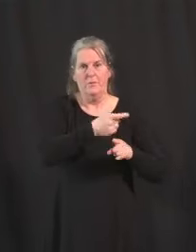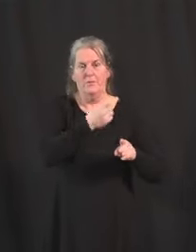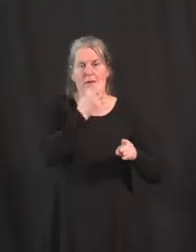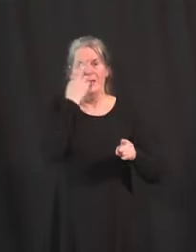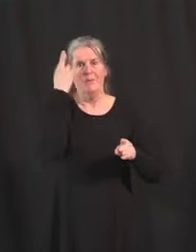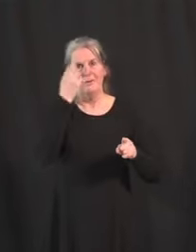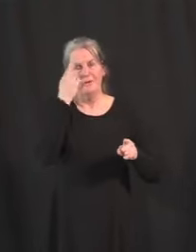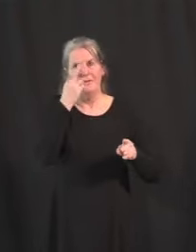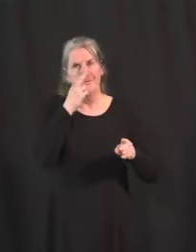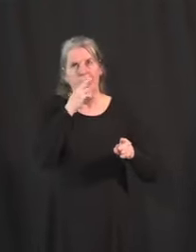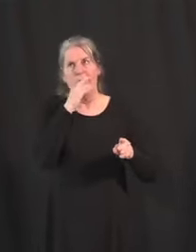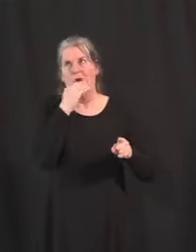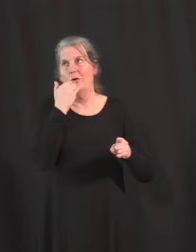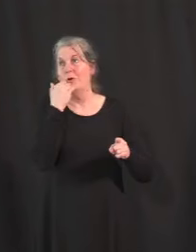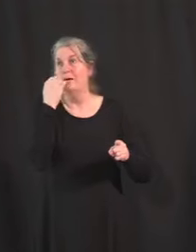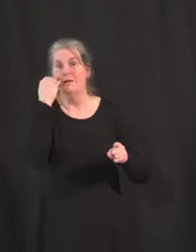BUT HAVE A VERY PRACTICAL WAY